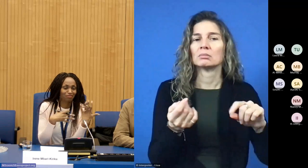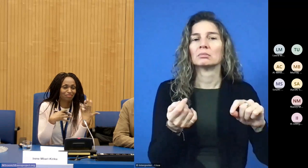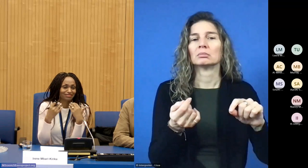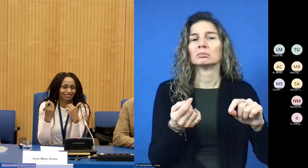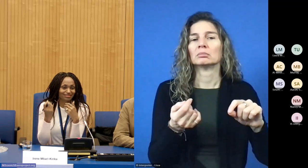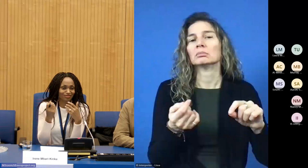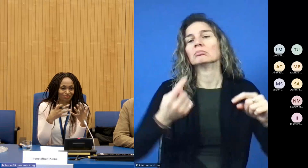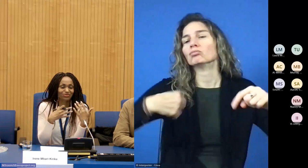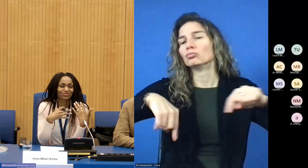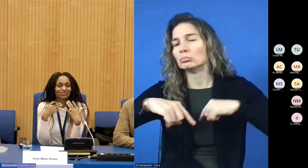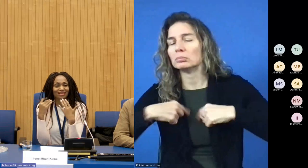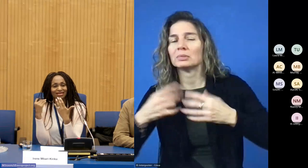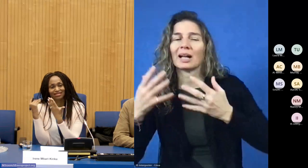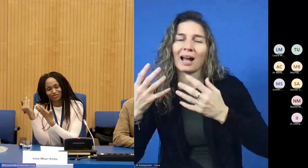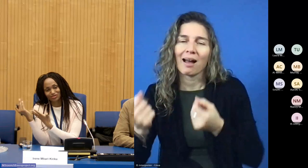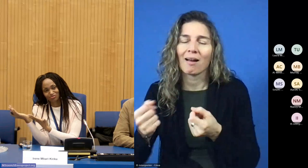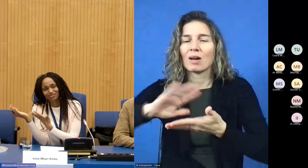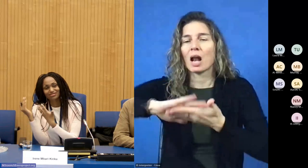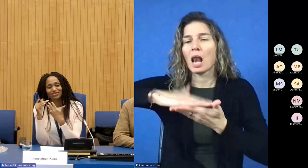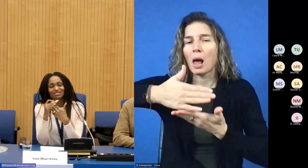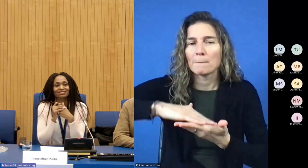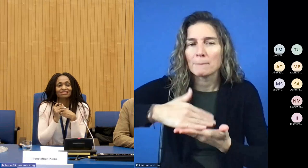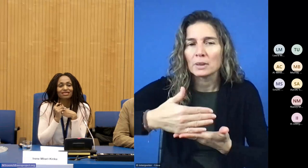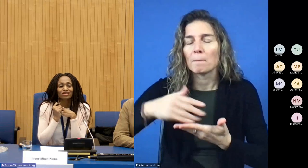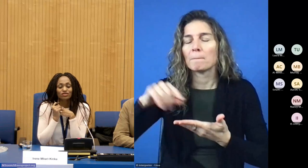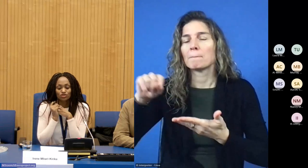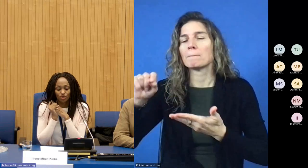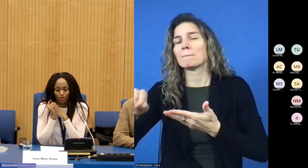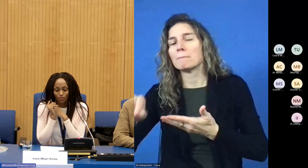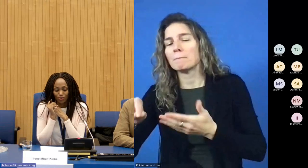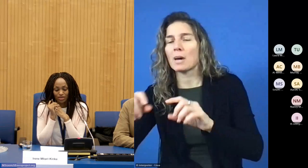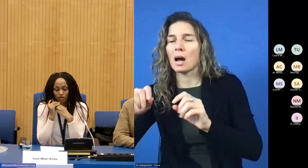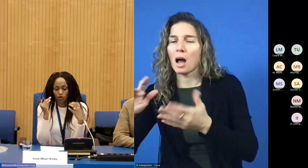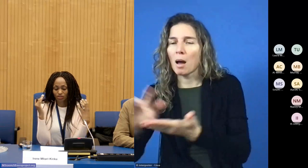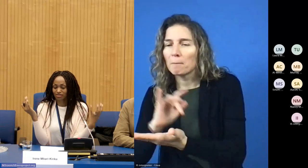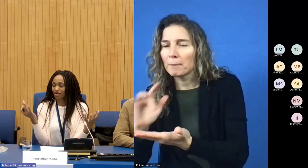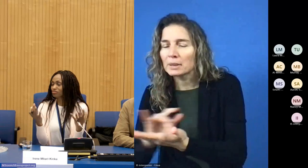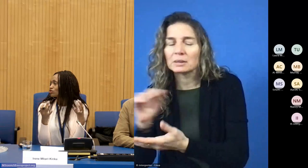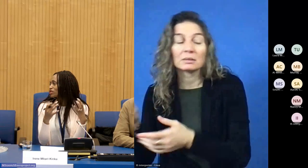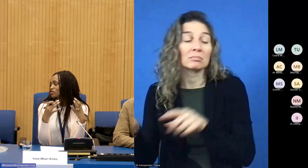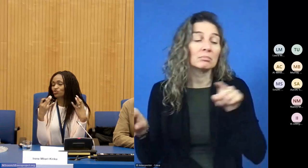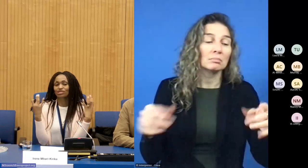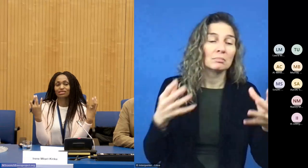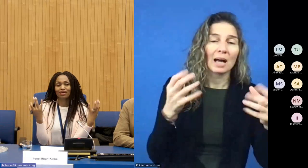iPads and computers, they are using braille devices. All of these come together to really